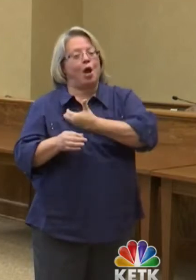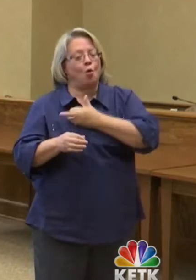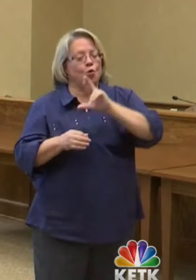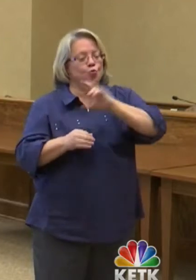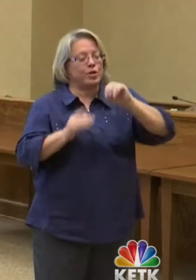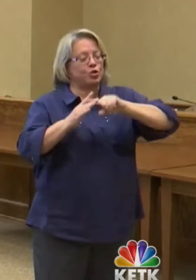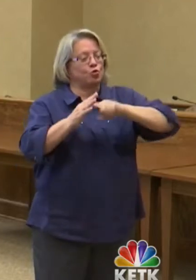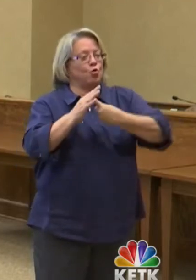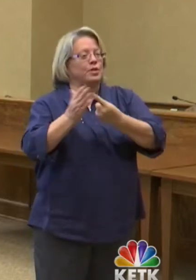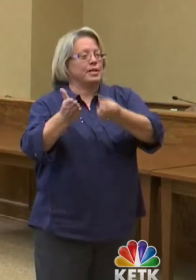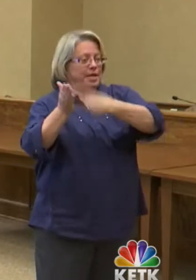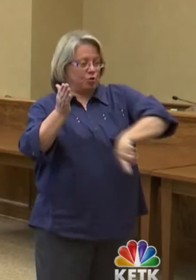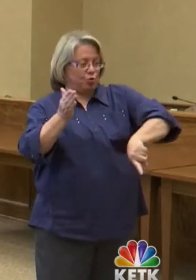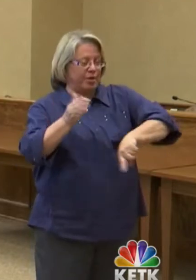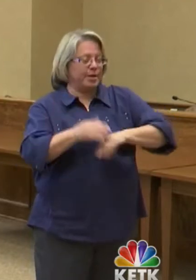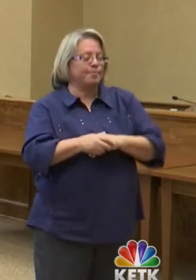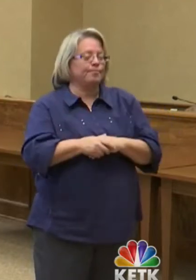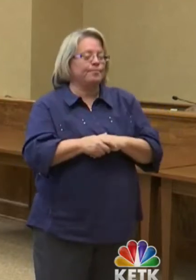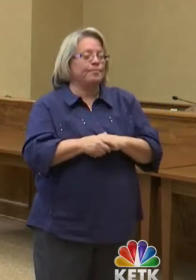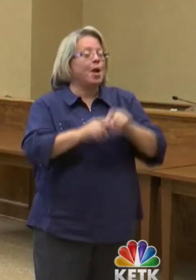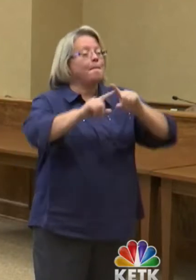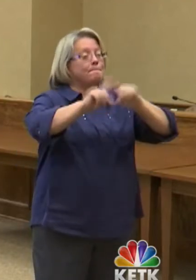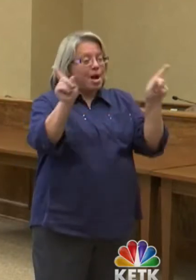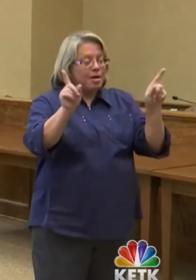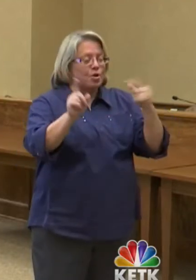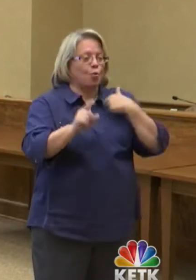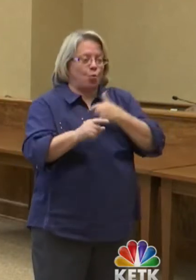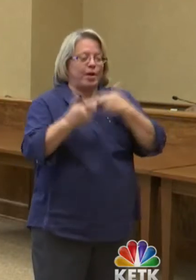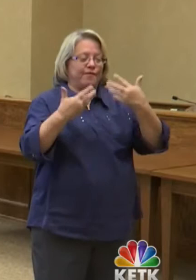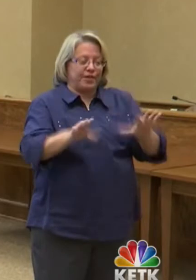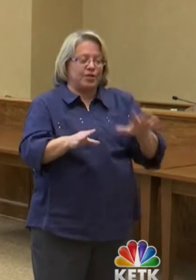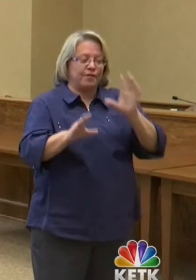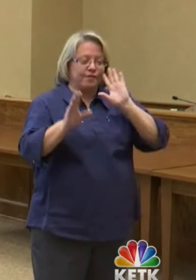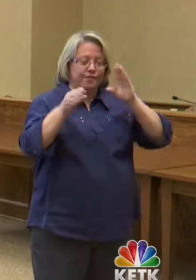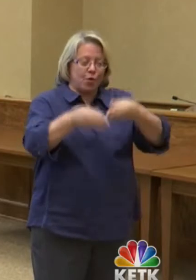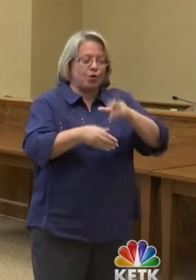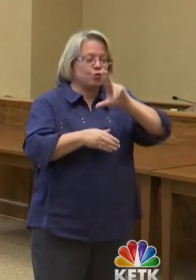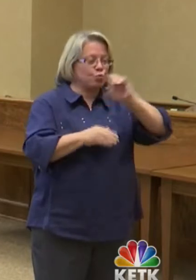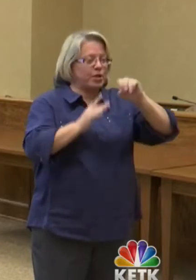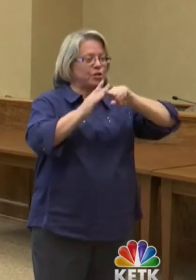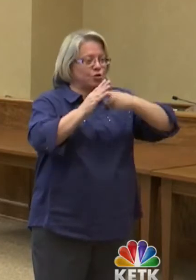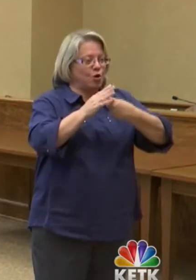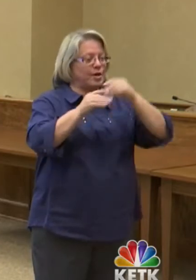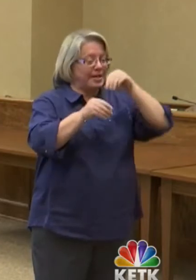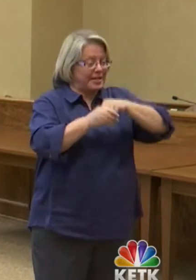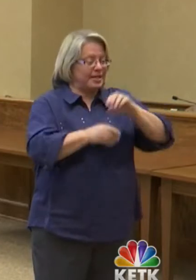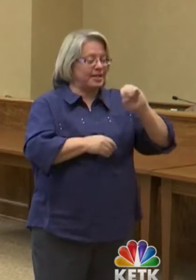WE NEED THE FLEXIBILITY HERE TO MAKE OUR OWN DECISIONS. WE WILL HAVE TO WAIT AND SEE WHAT THE GOVERNOR ULTIMATELY DOES TOMORROW ON A STATE LEVEL BEFORE TALKING SPECIFIC ABOUT